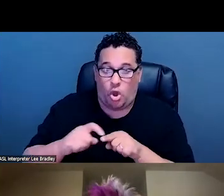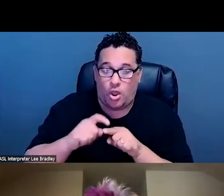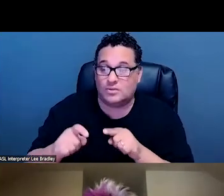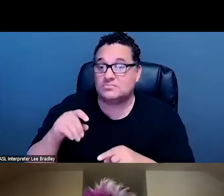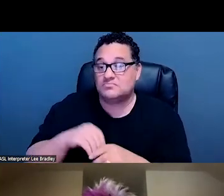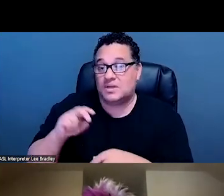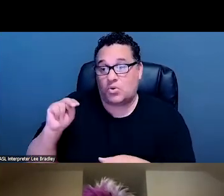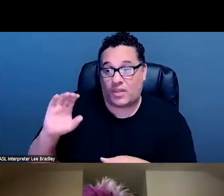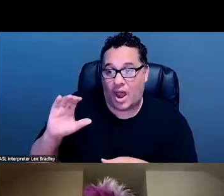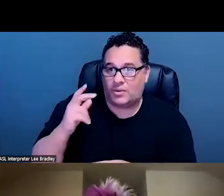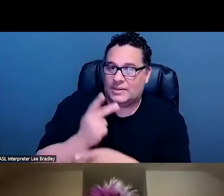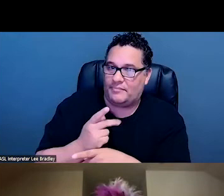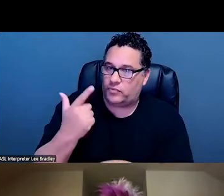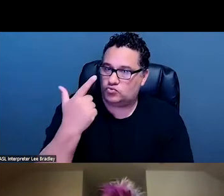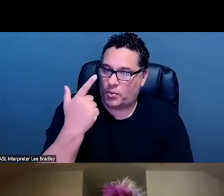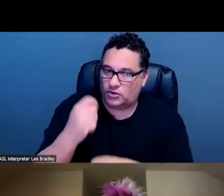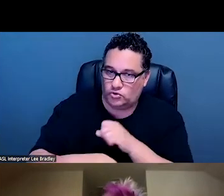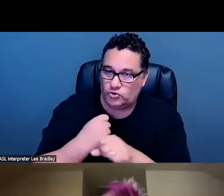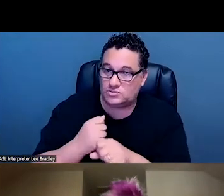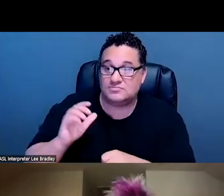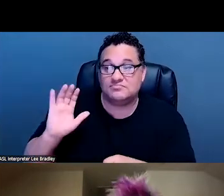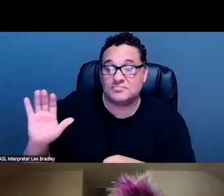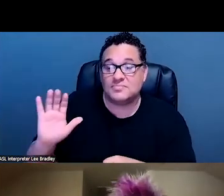BECAUSE IN NORTH CAROLINA, THE STATUTE OF LIMITATIONS FORMAL PRACTICE,